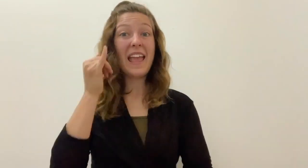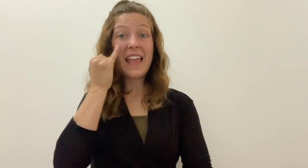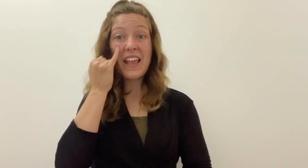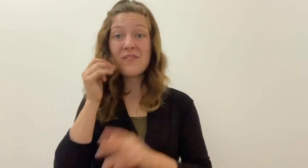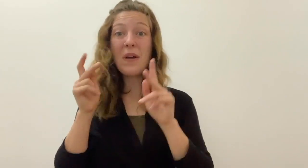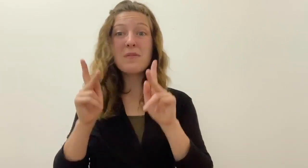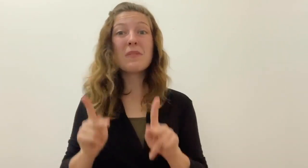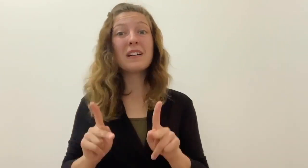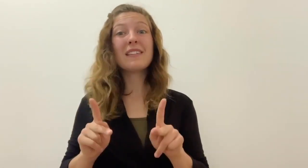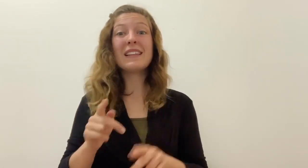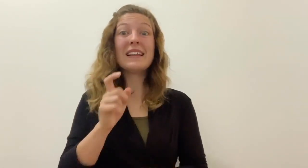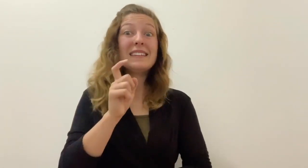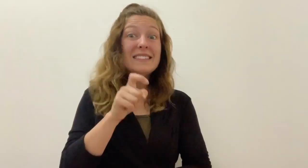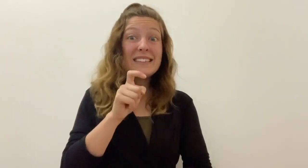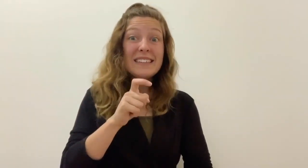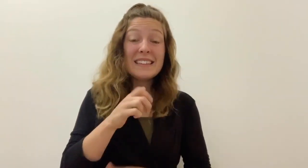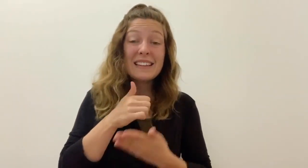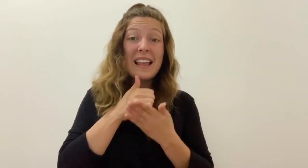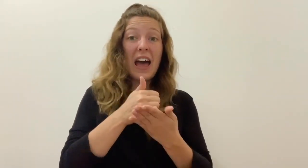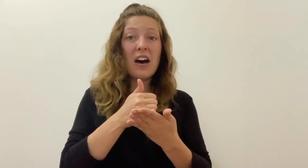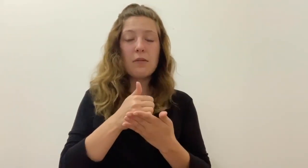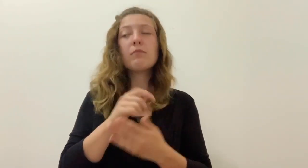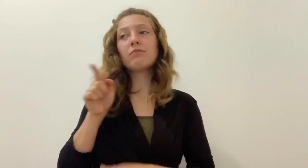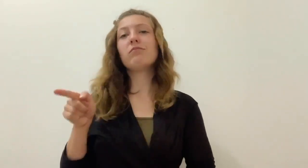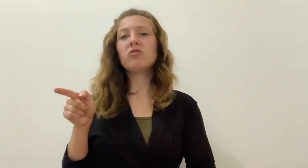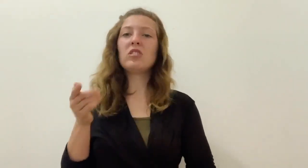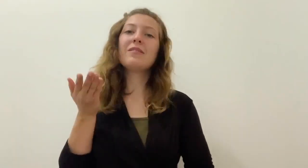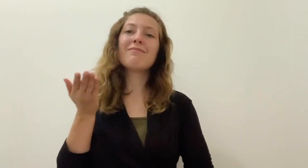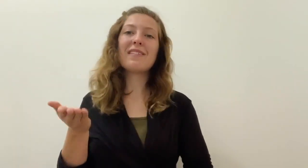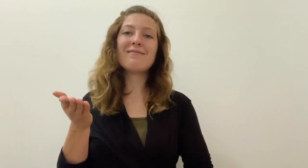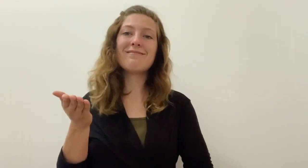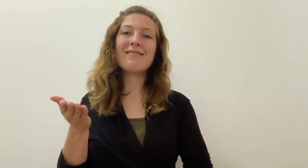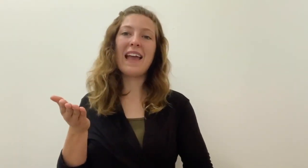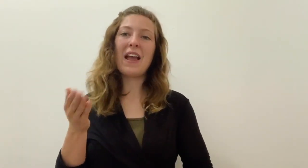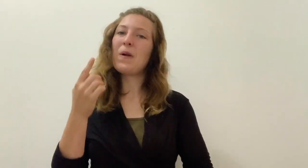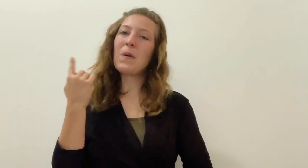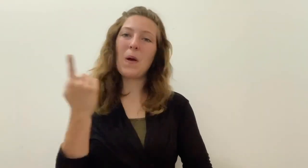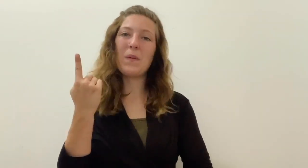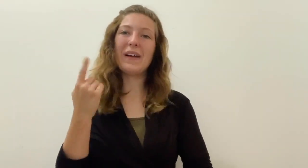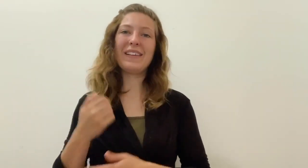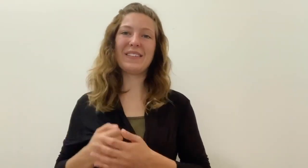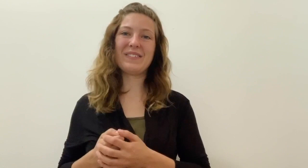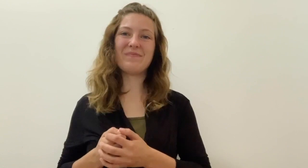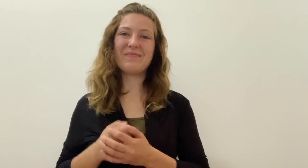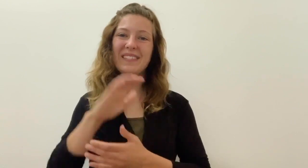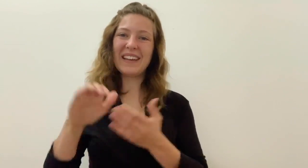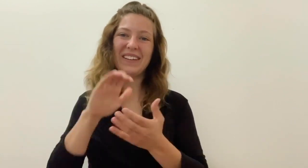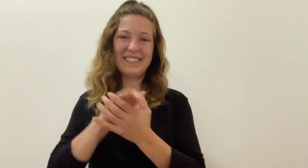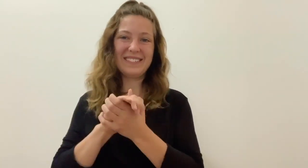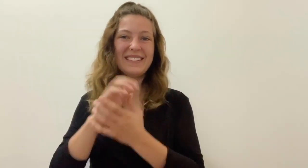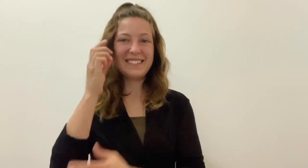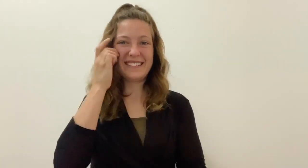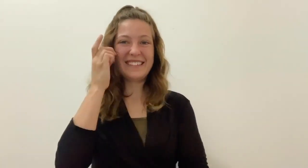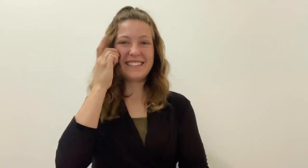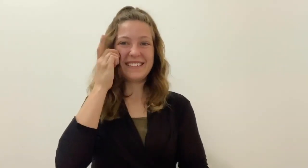If someone needs help, Davianna is right there, always. Congratulations, Davianna!